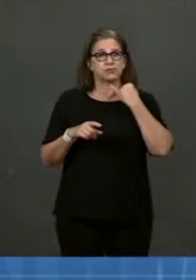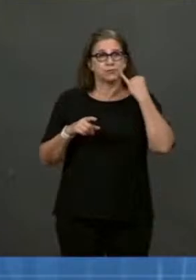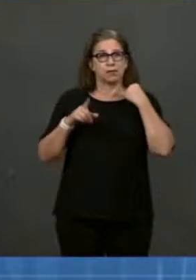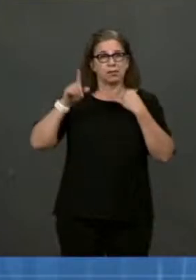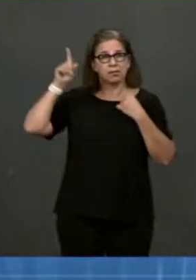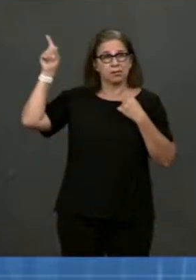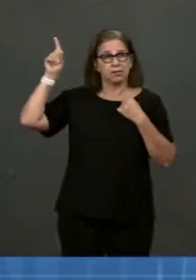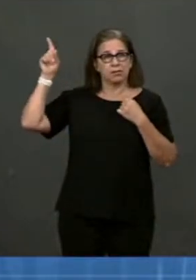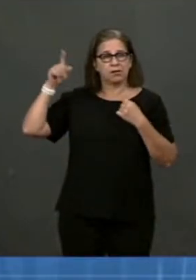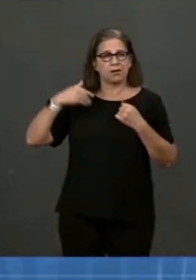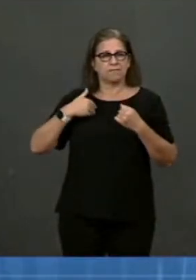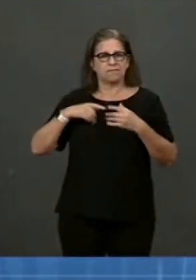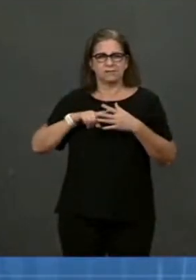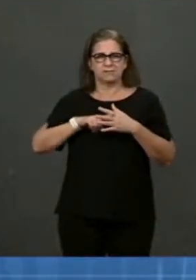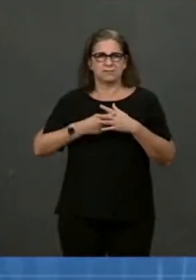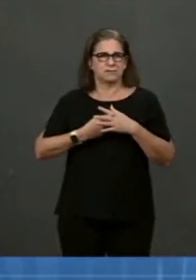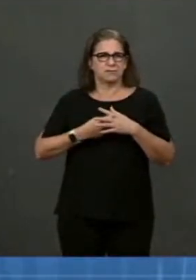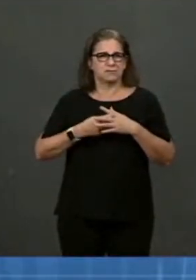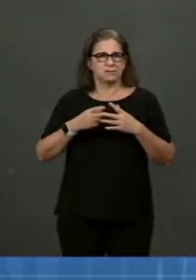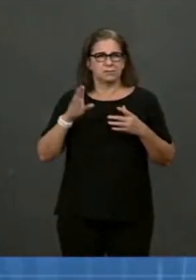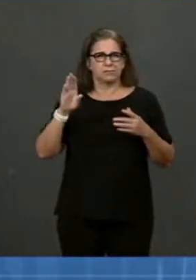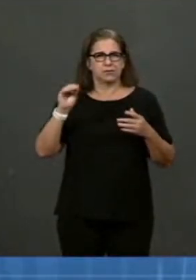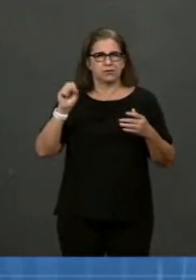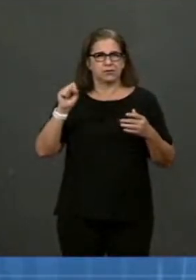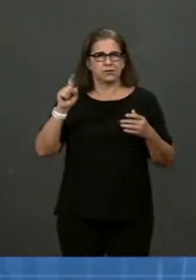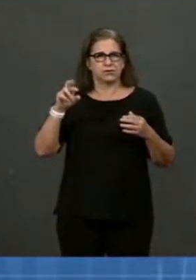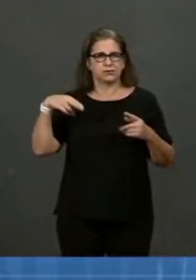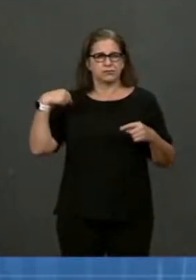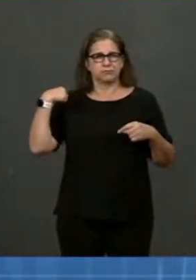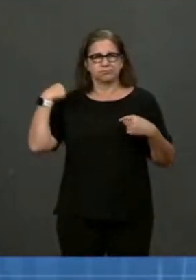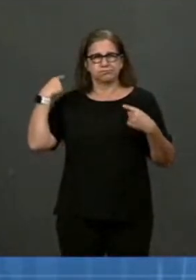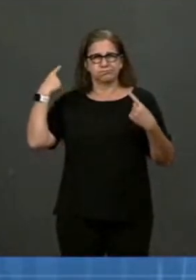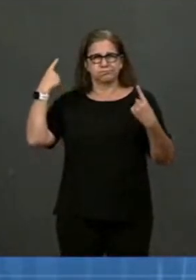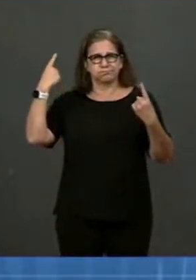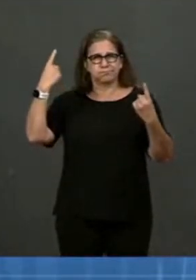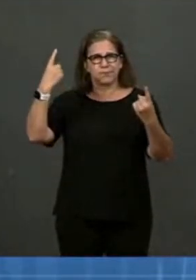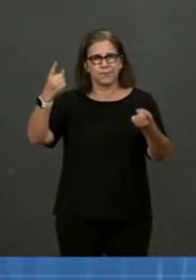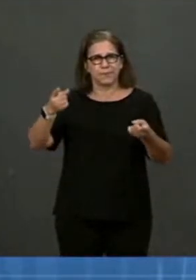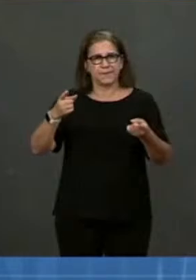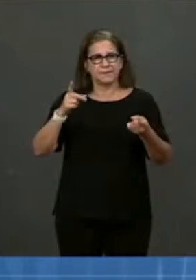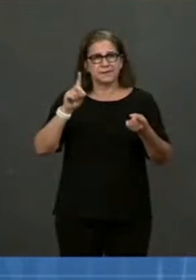THE ISHIGHLY SUGGESTIVE DATA. THE ISRAELI COHORT WHO IS WELL